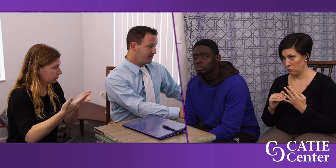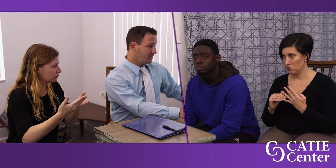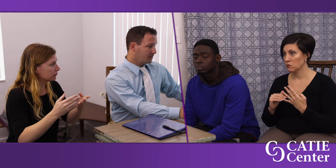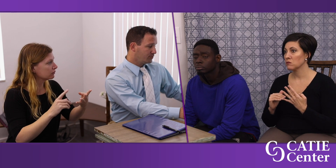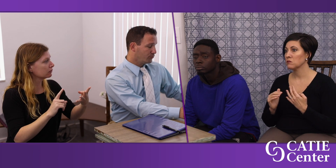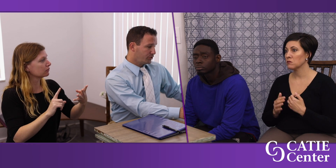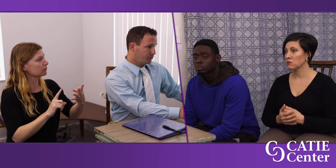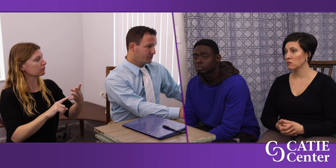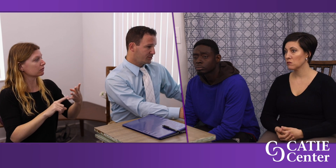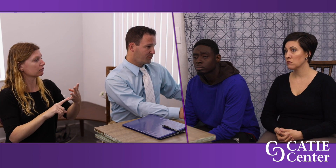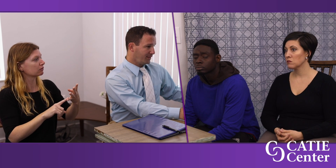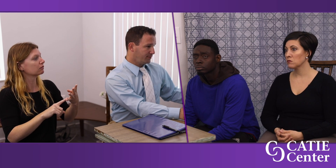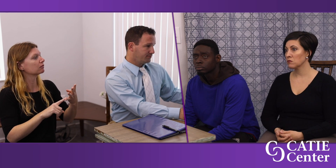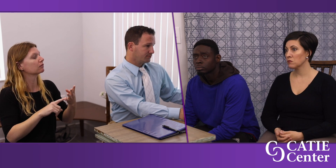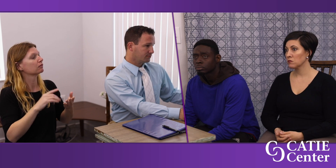or D) reduce the speed.